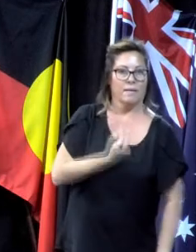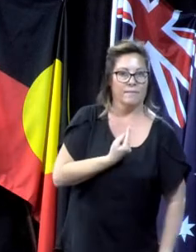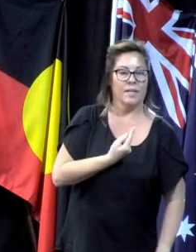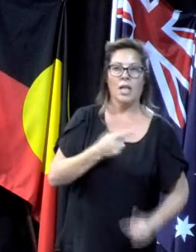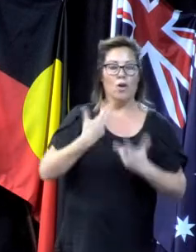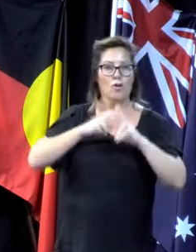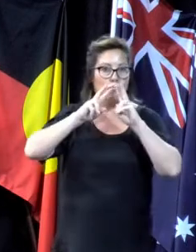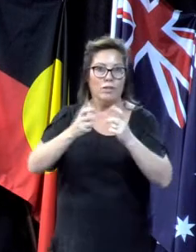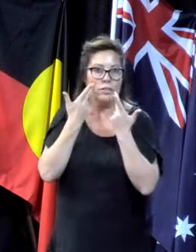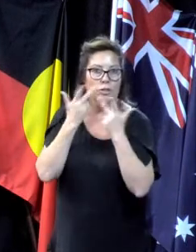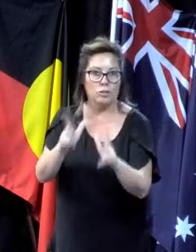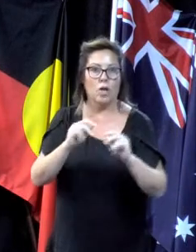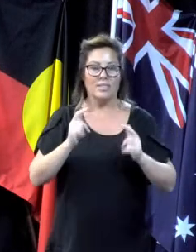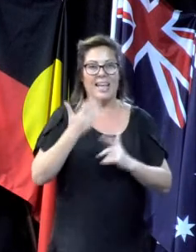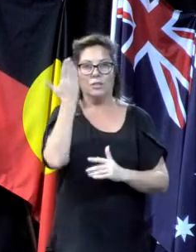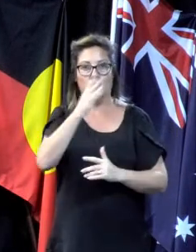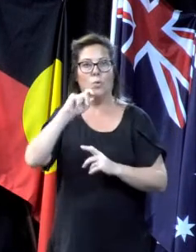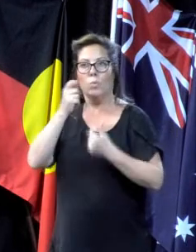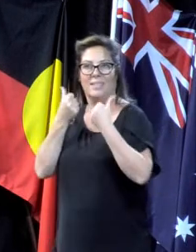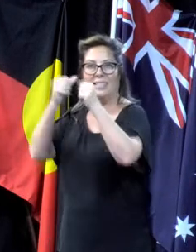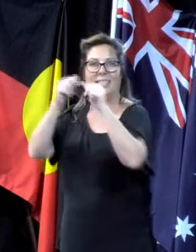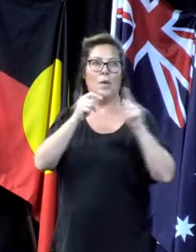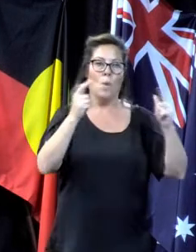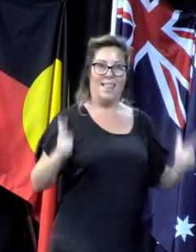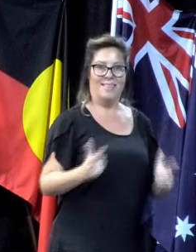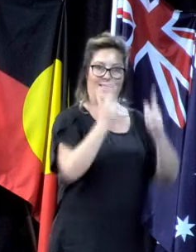their school towards more inclusive schooling practices and meet their